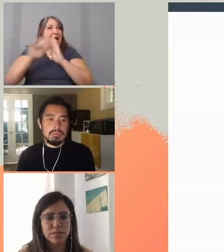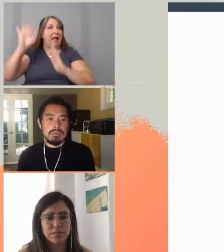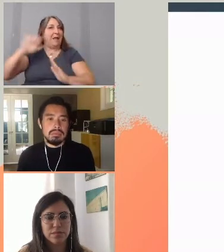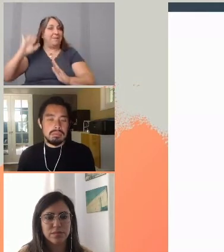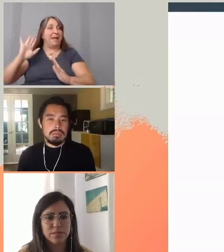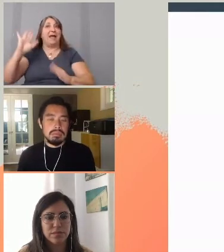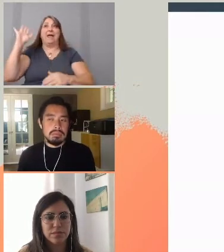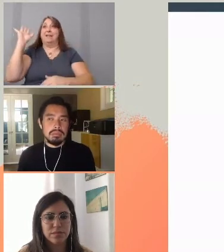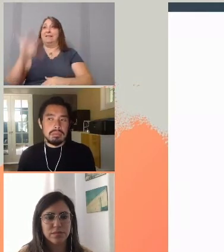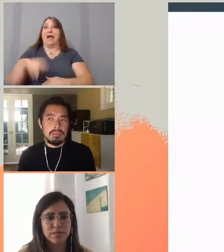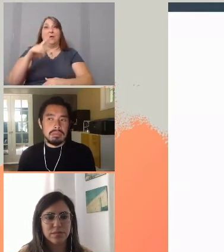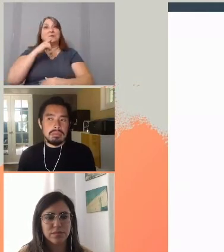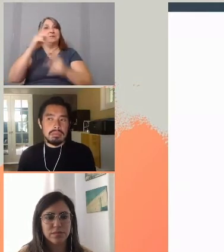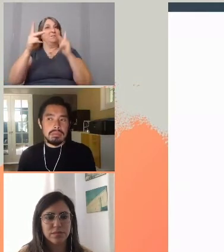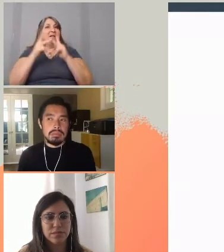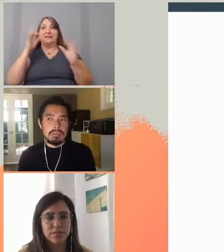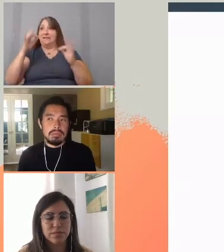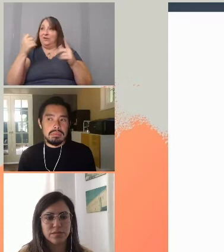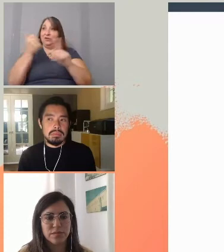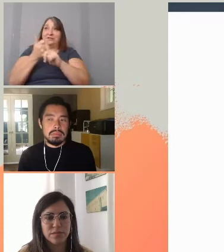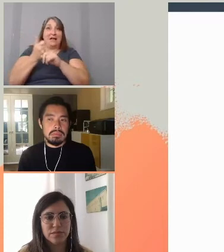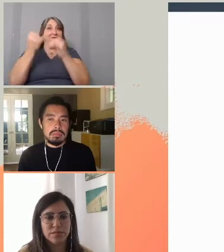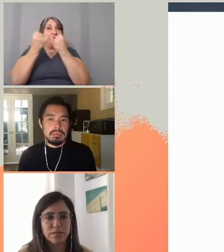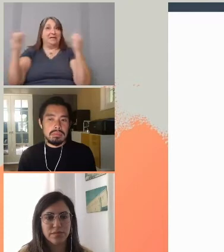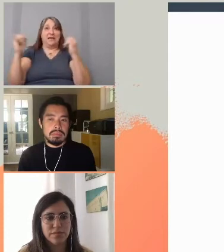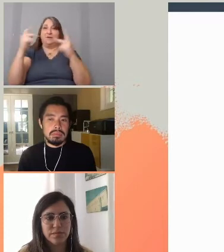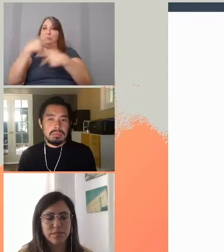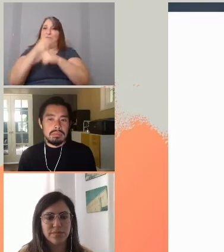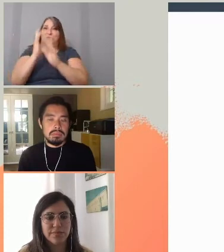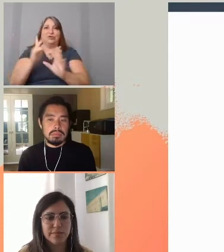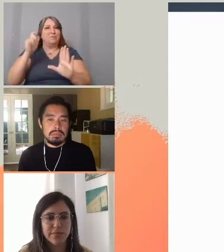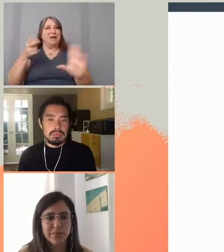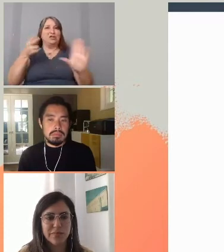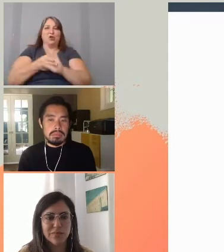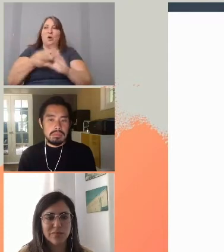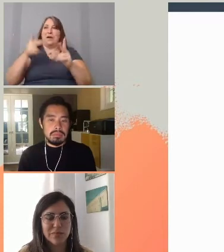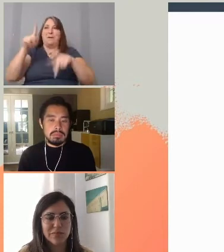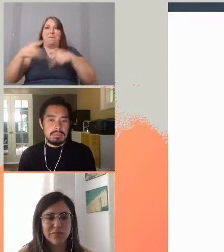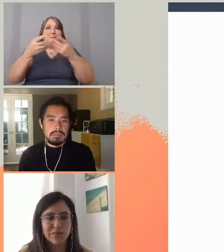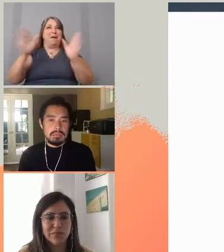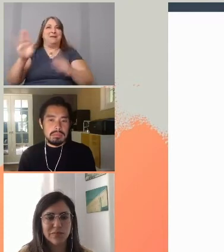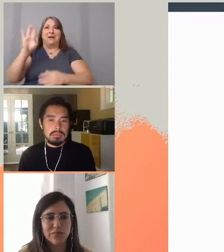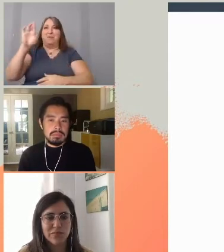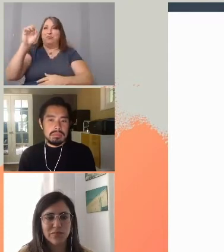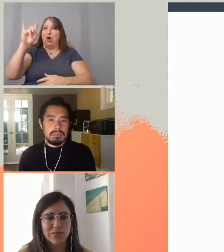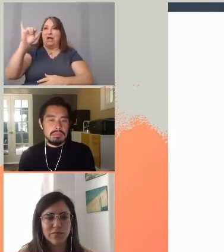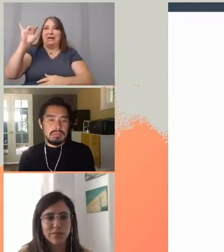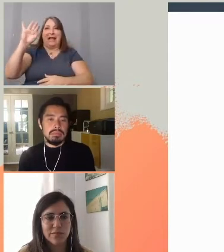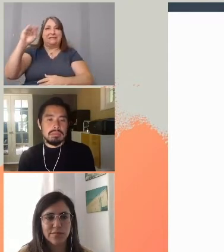if you were an independent producer, you could go. And one of the things I would like to know from you